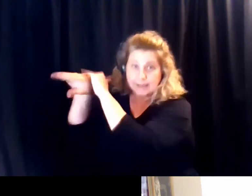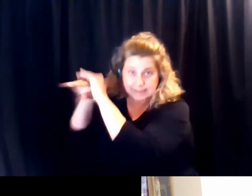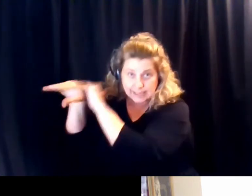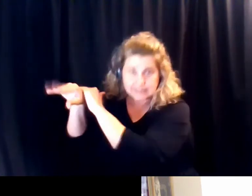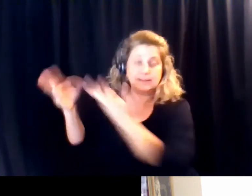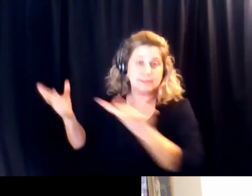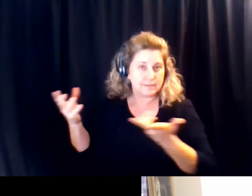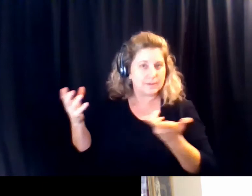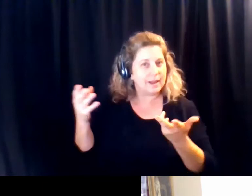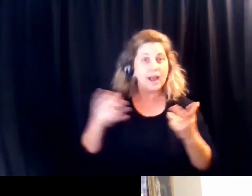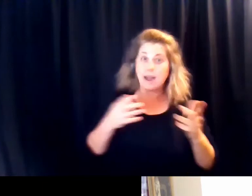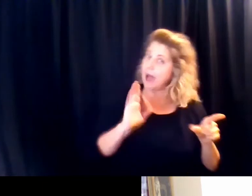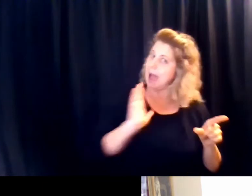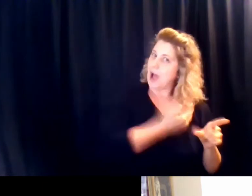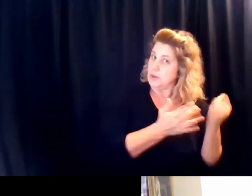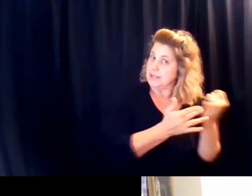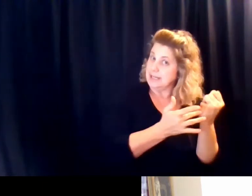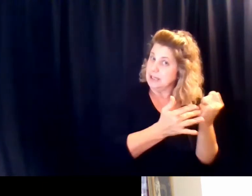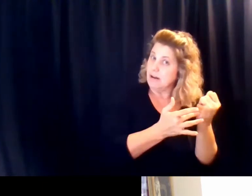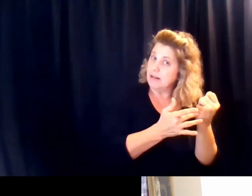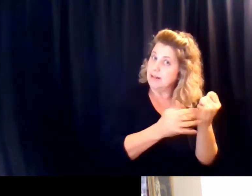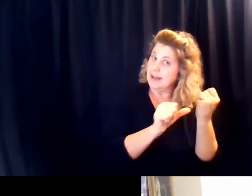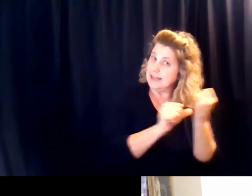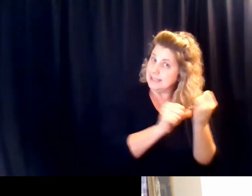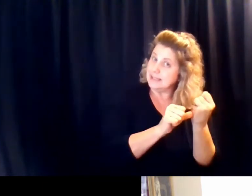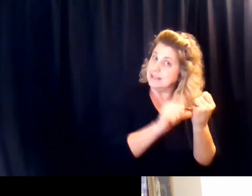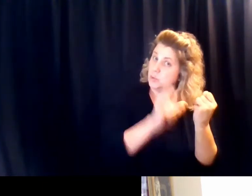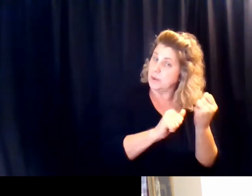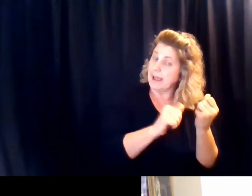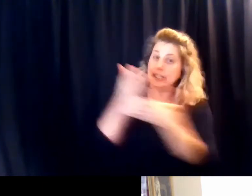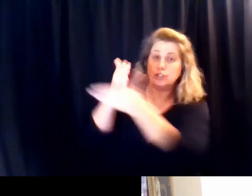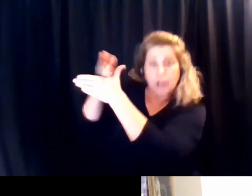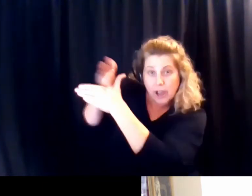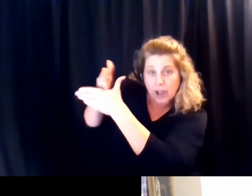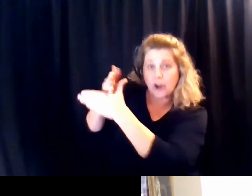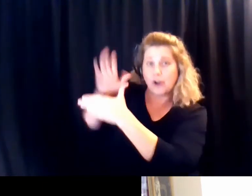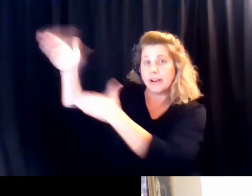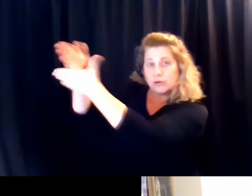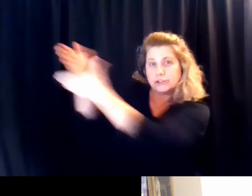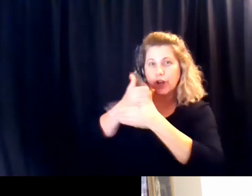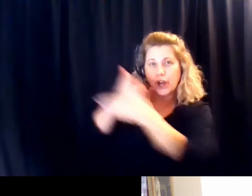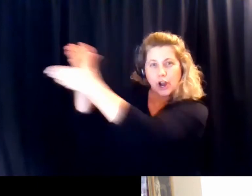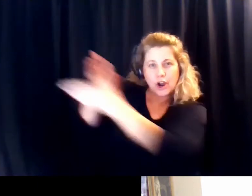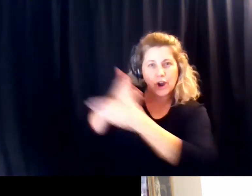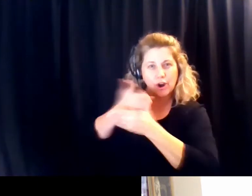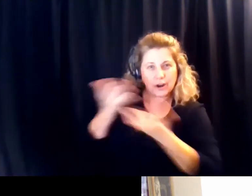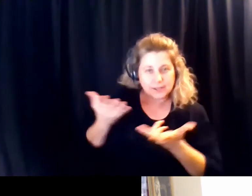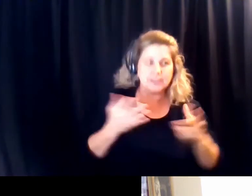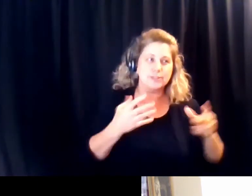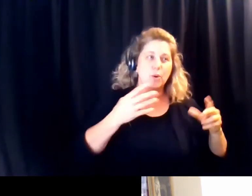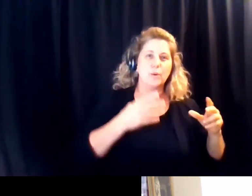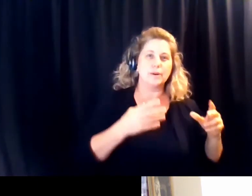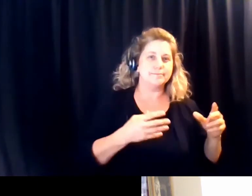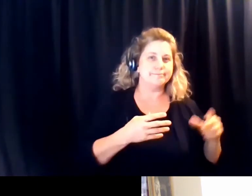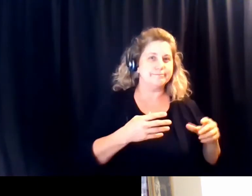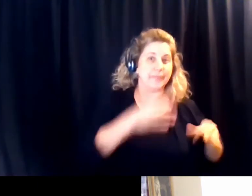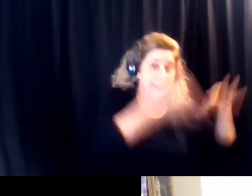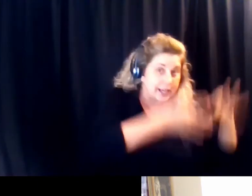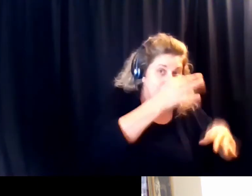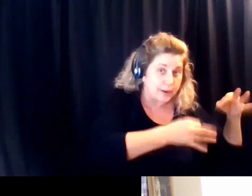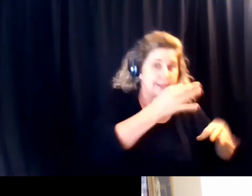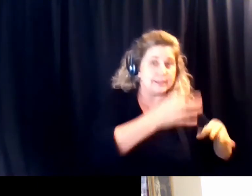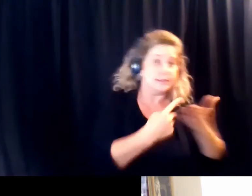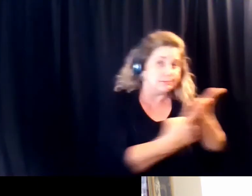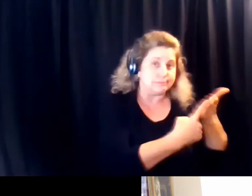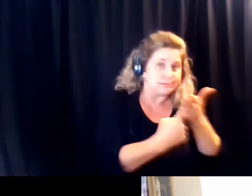Judith Heumann: A document that would then refer a document to the US Senate that they could hold hearings on have discussions on and ultimately bring to the floor for a vote.